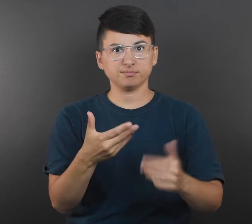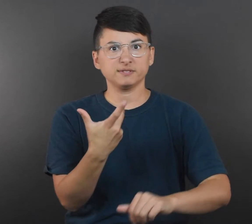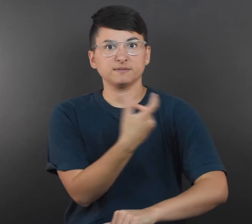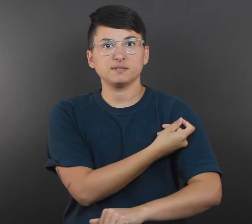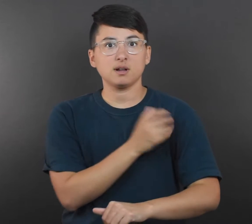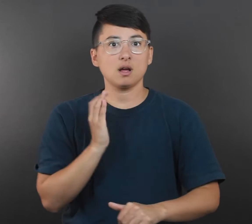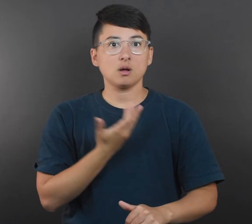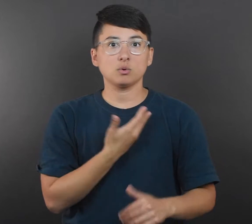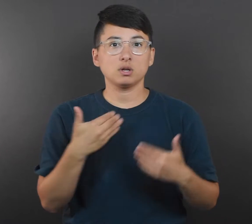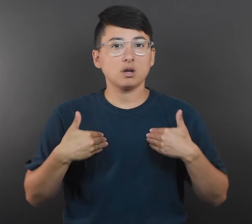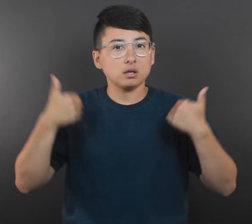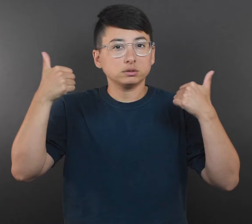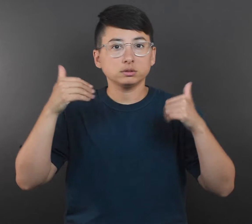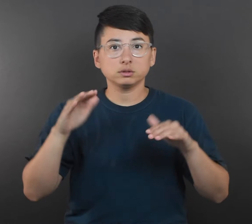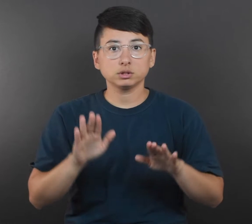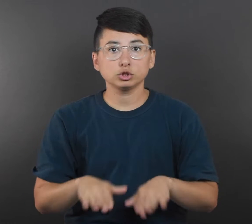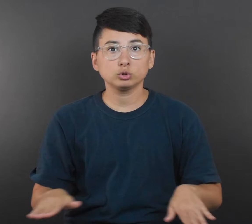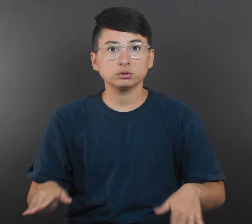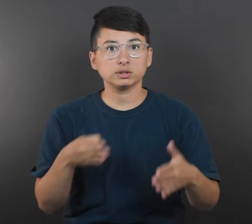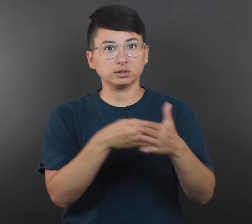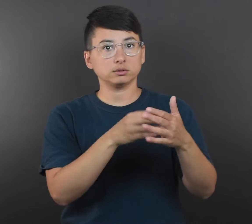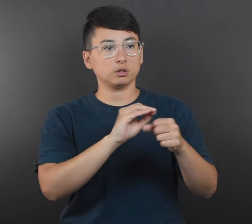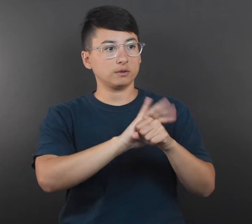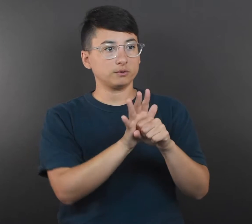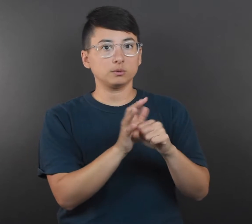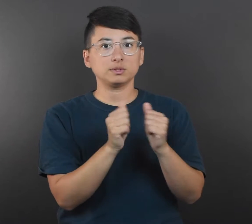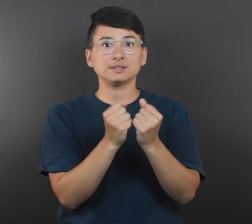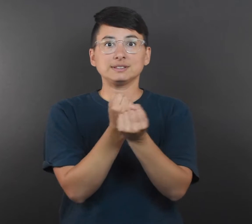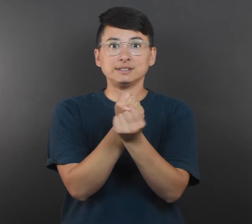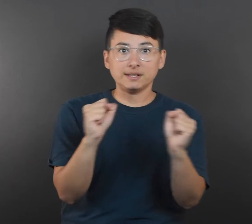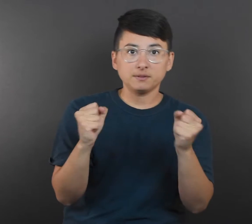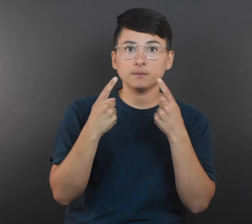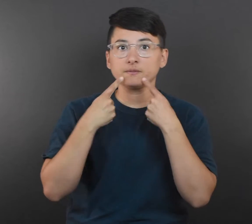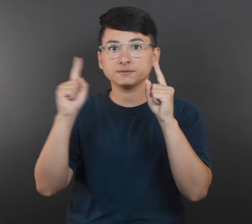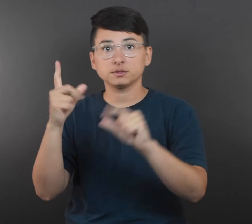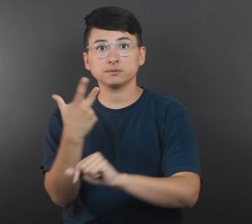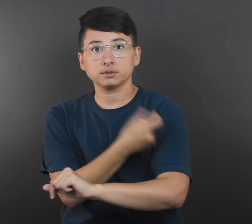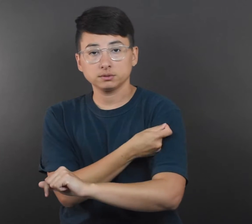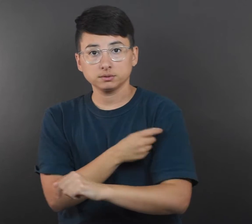“As a pediatrician, I look forward to counseling parents of young children on their decision to